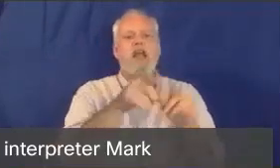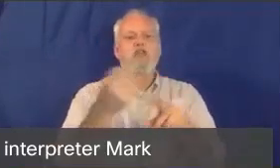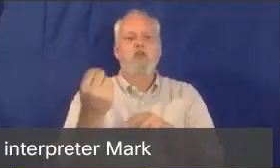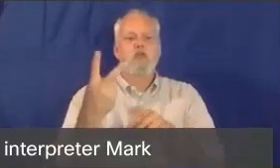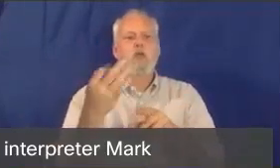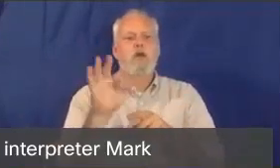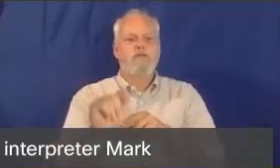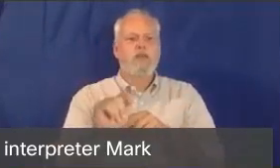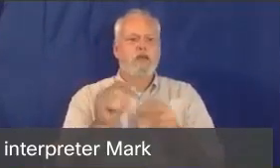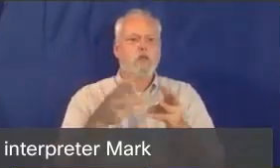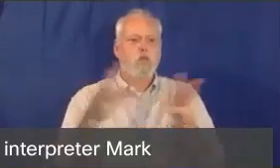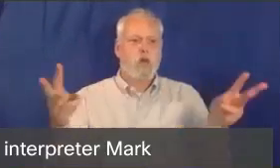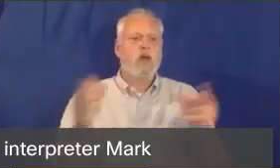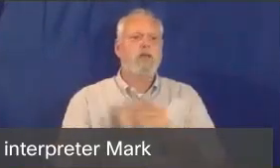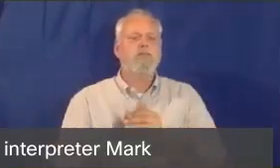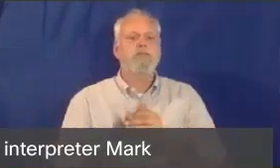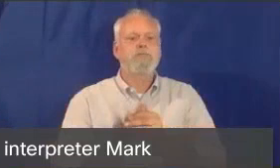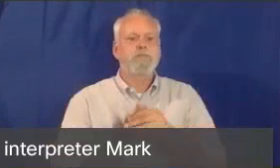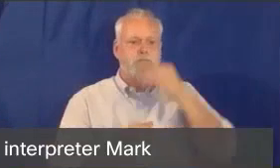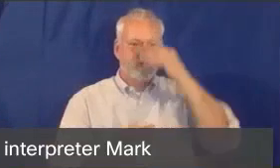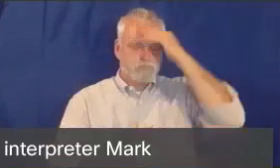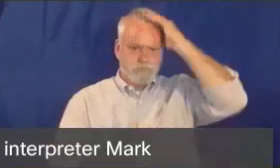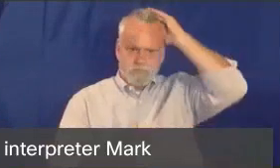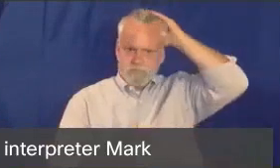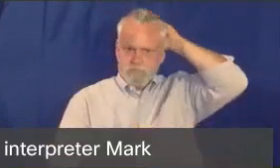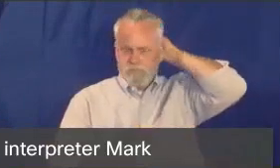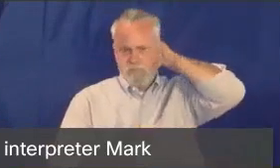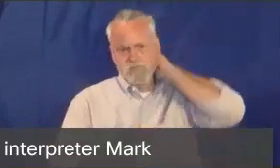Um, so that's about, like, traveling to a little bit skinnier than a travel lane.